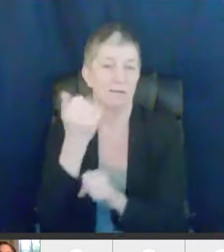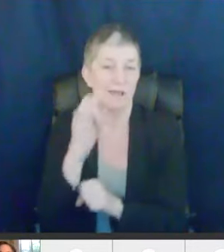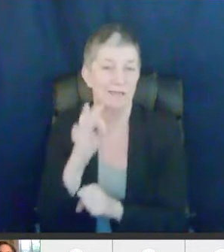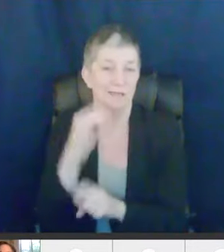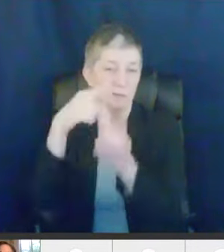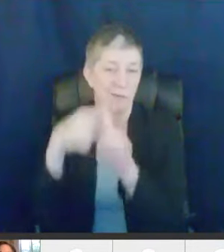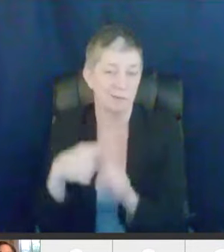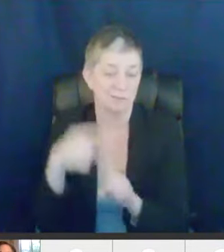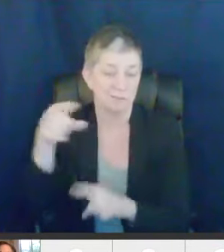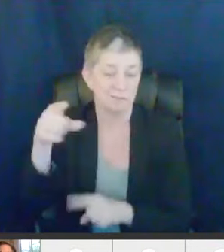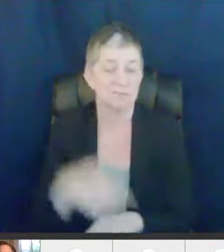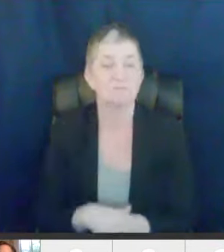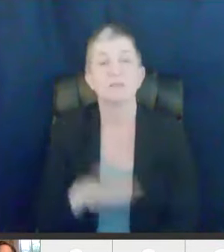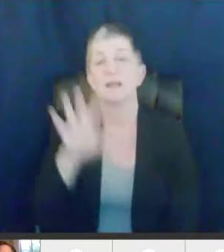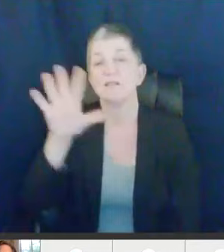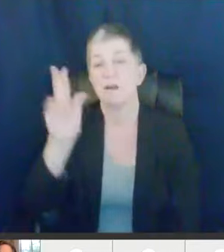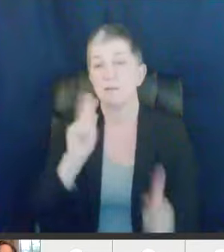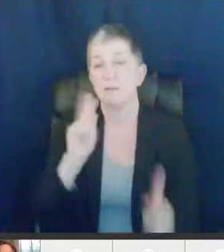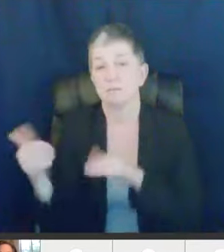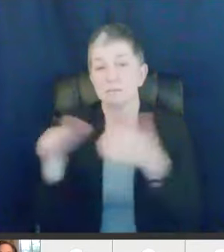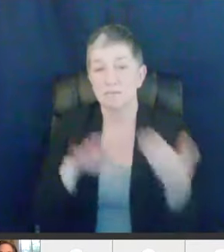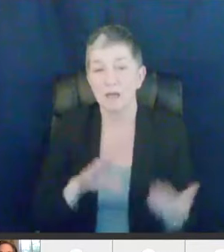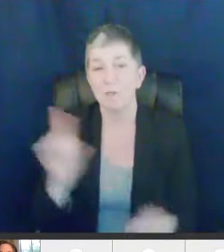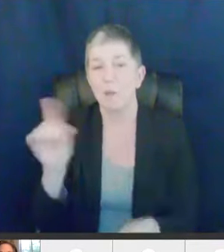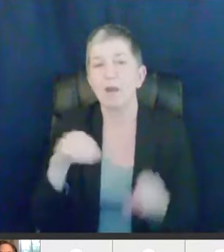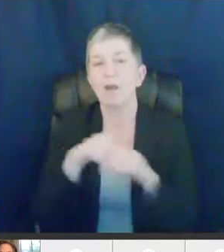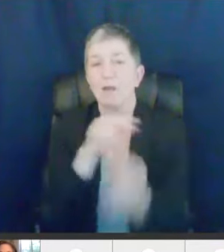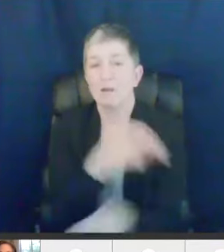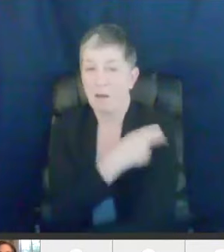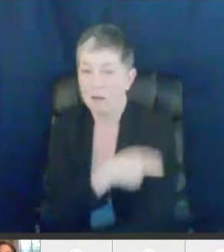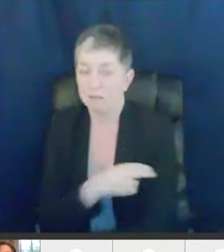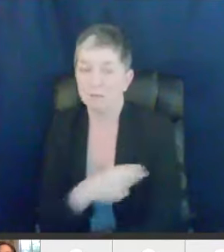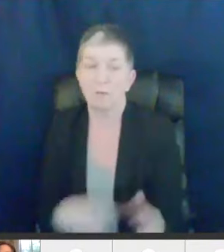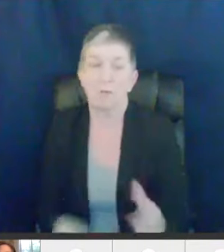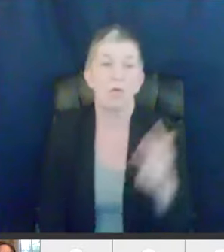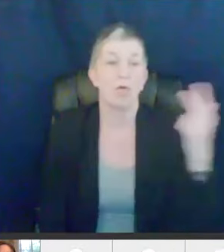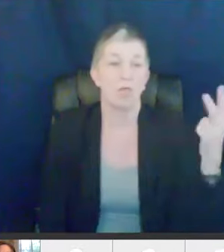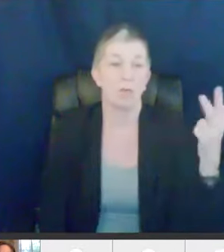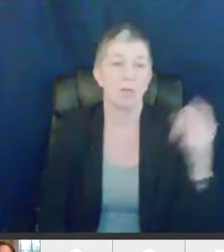individuals passed away in a hospital and three in a long-term care facility